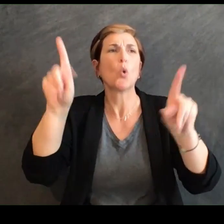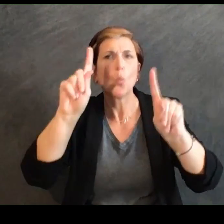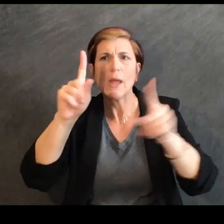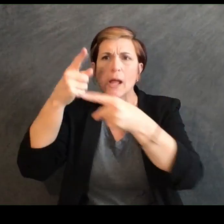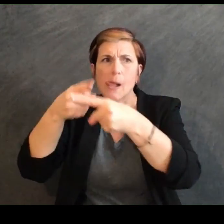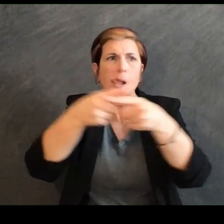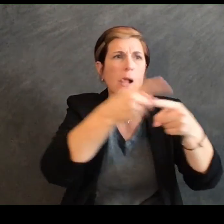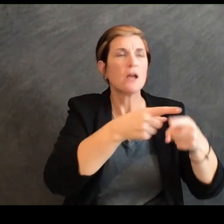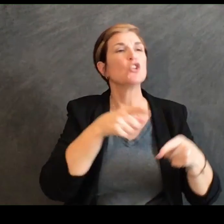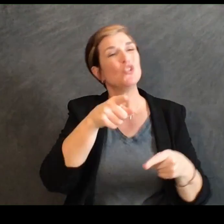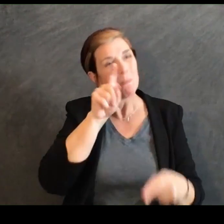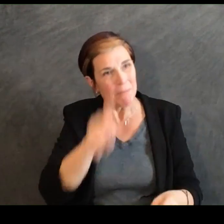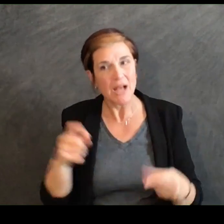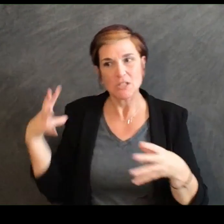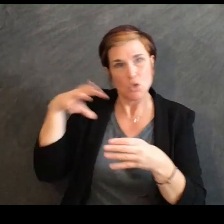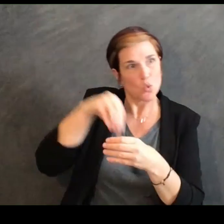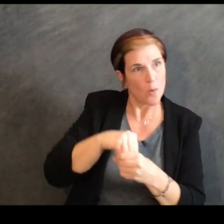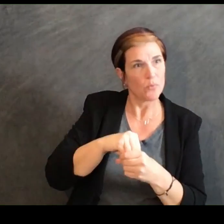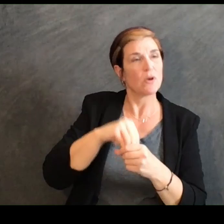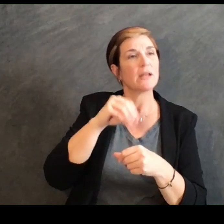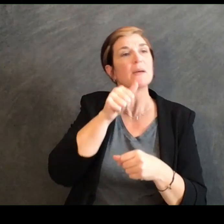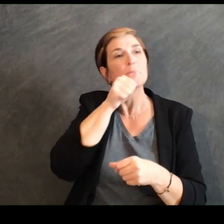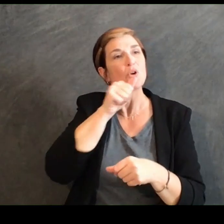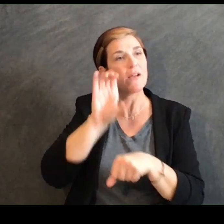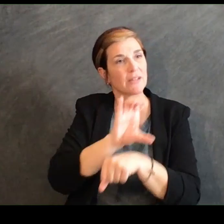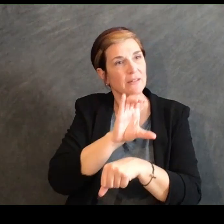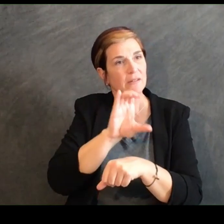is exactly what you're seeing because you can't do it without it so when I